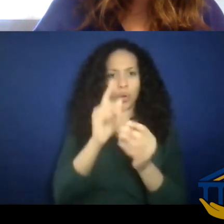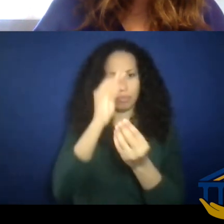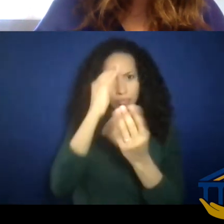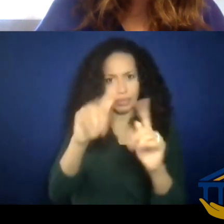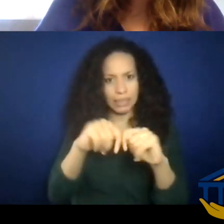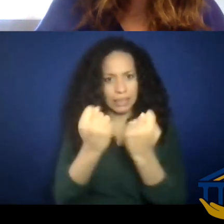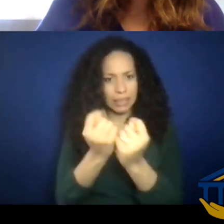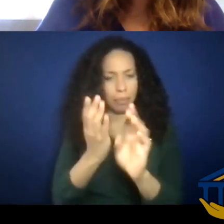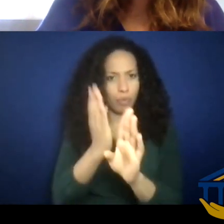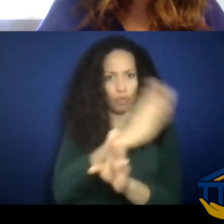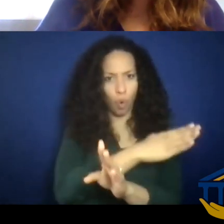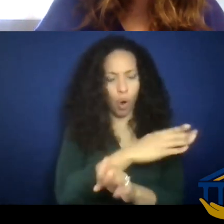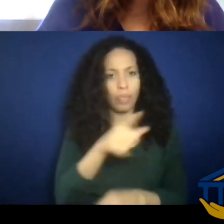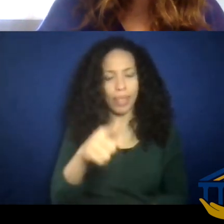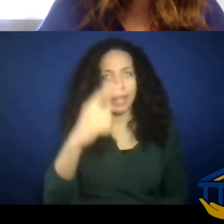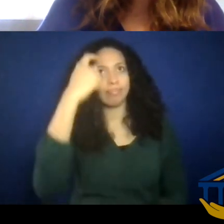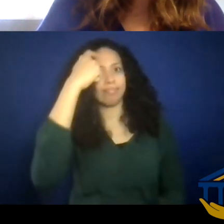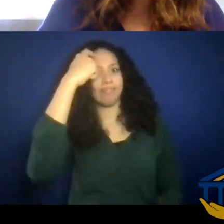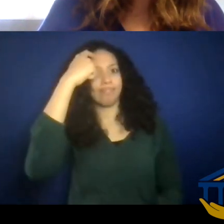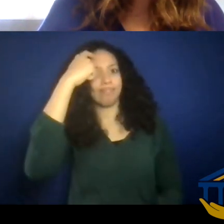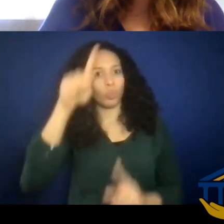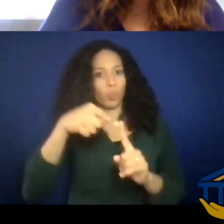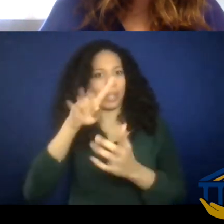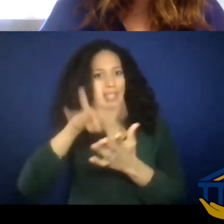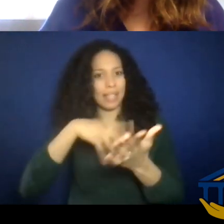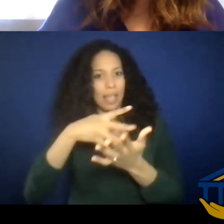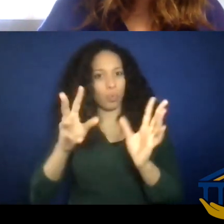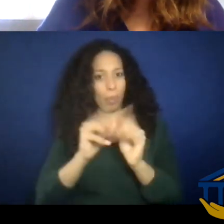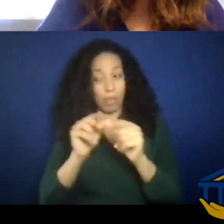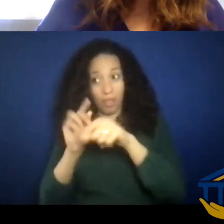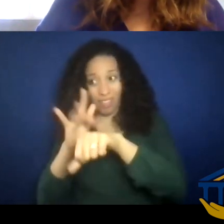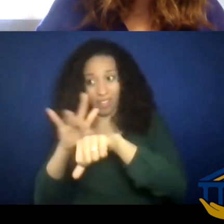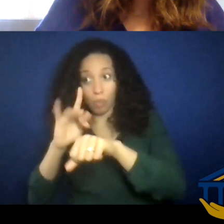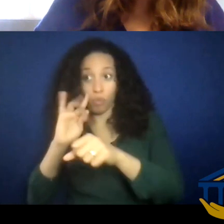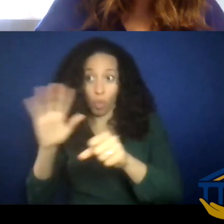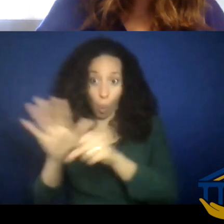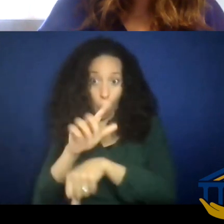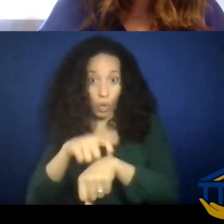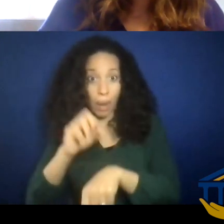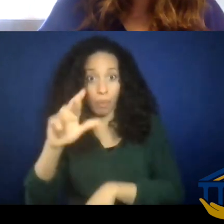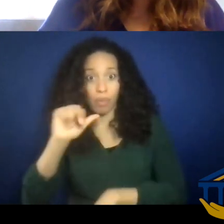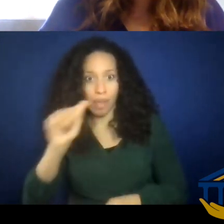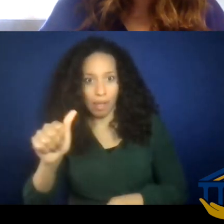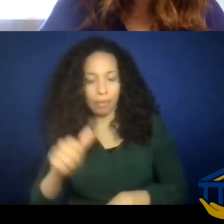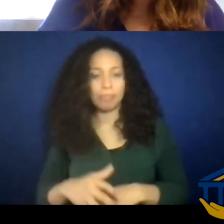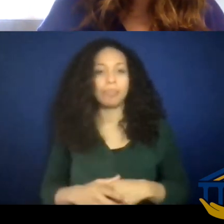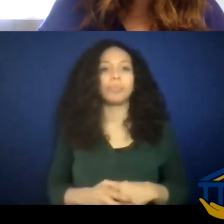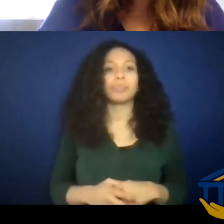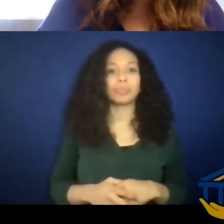be thoughtful about that when they're scheduling the meeting. Sometimes the child will attend. That